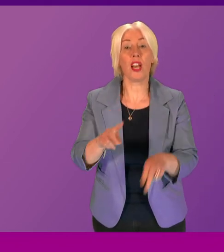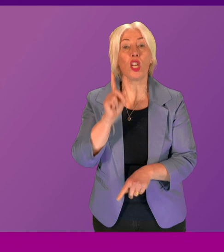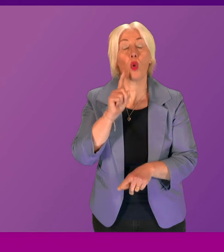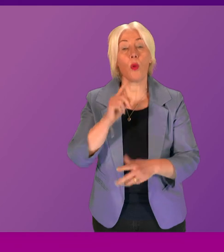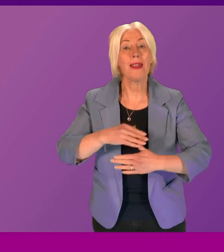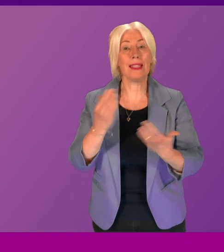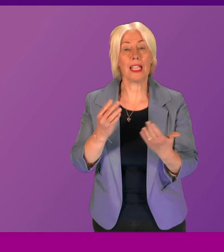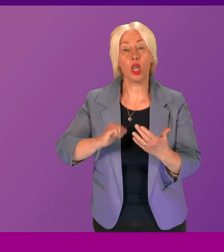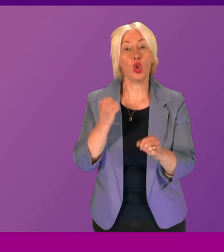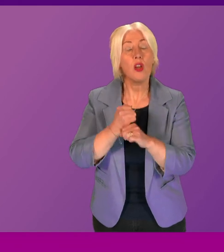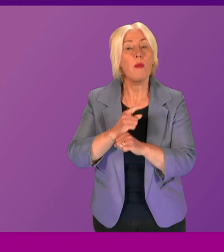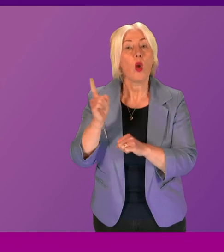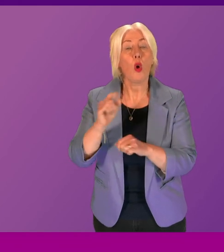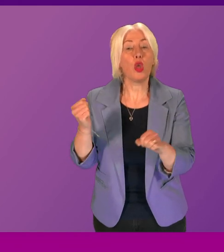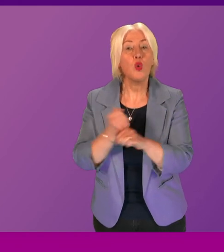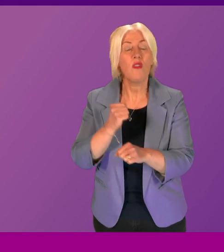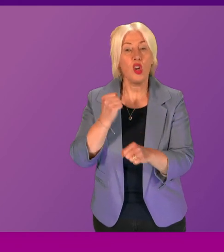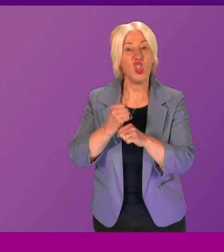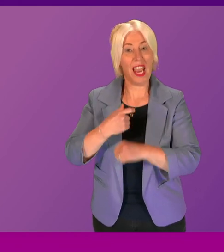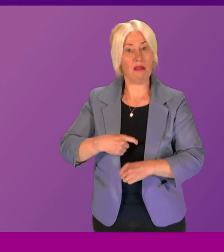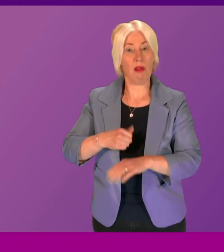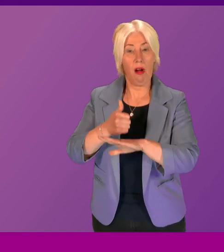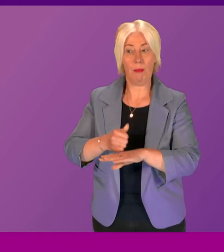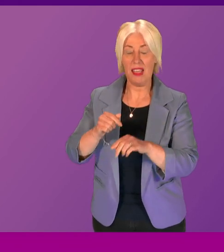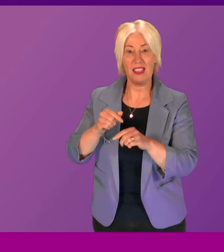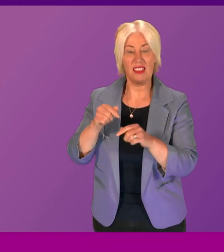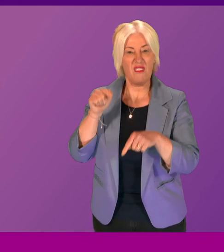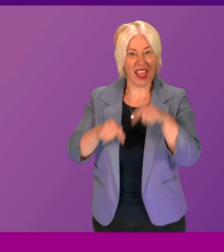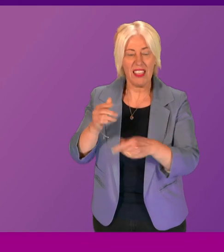Government is taking to tackle gender-based violence.